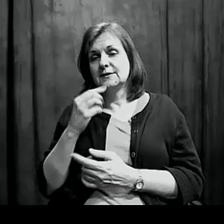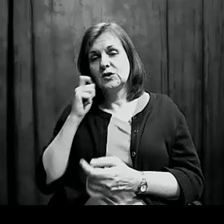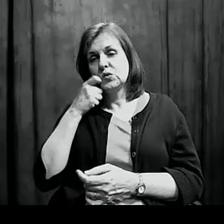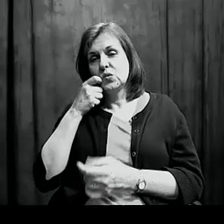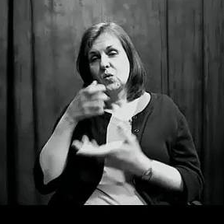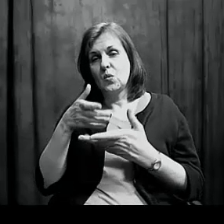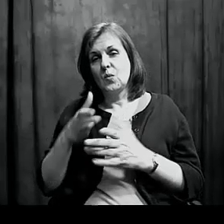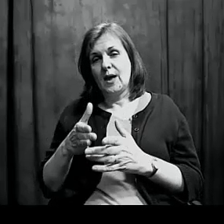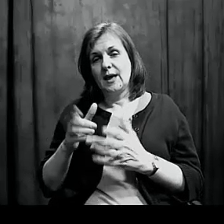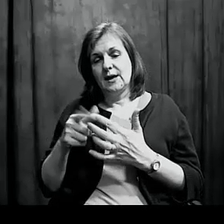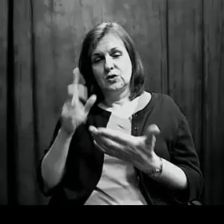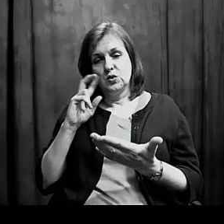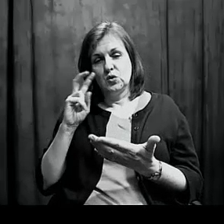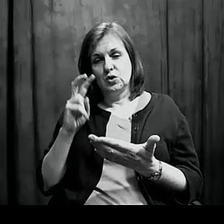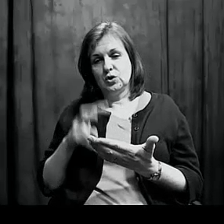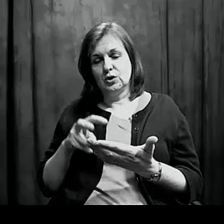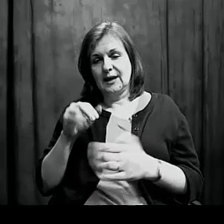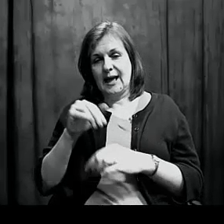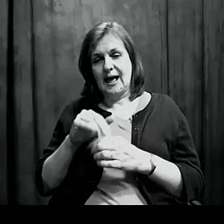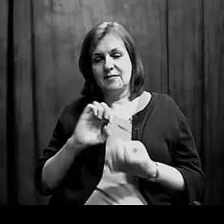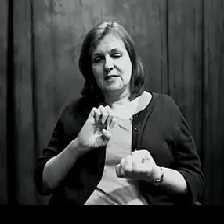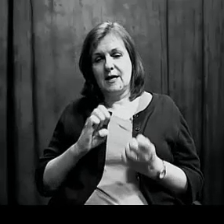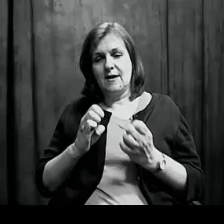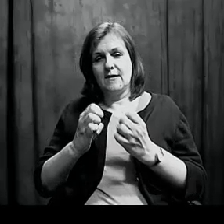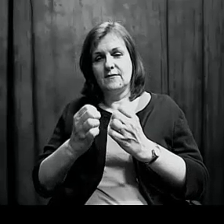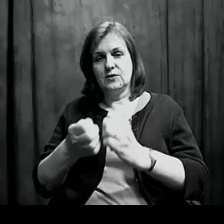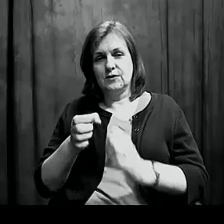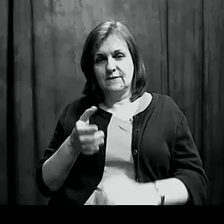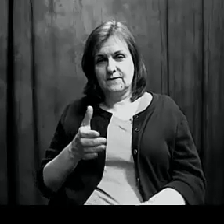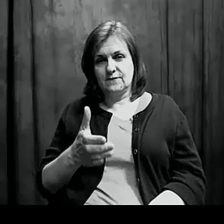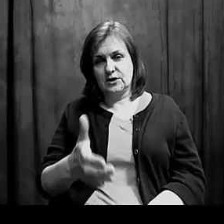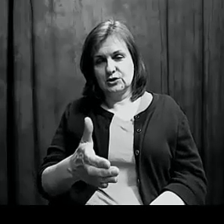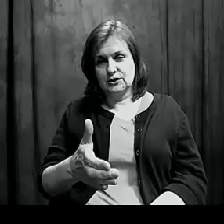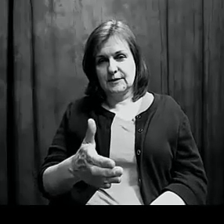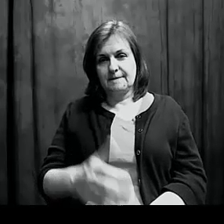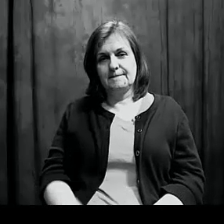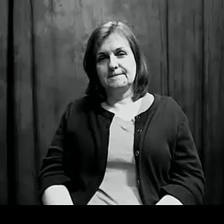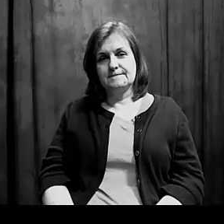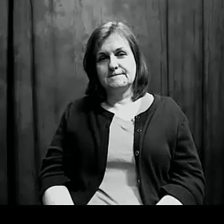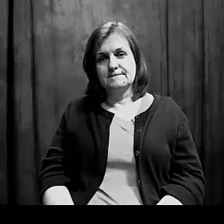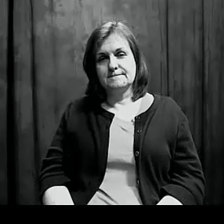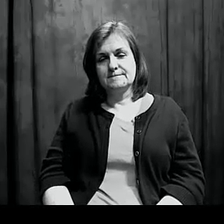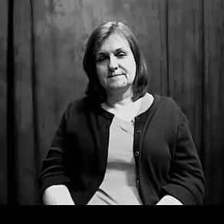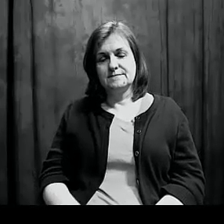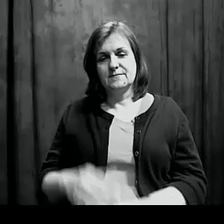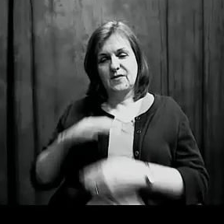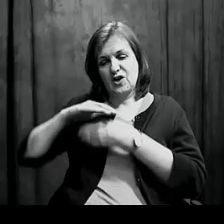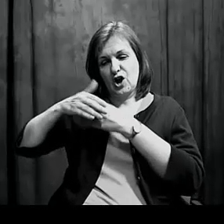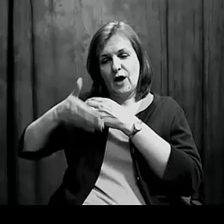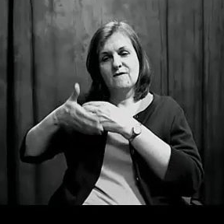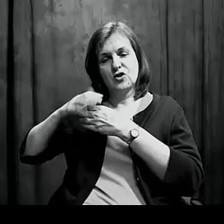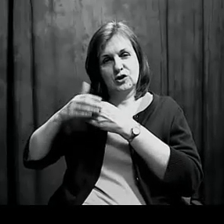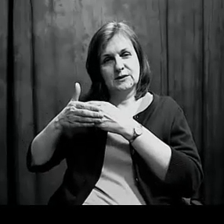out that the operculum is a really neat way to look at things evolutionarily